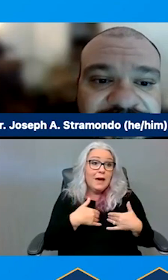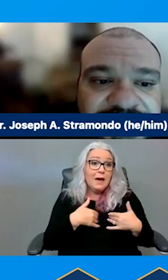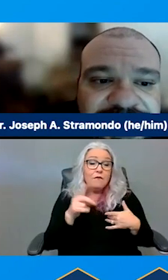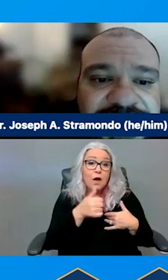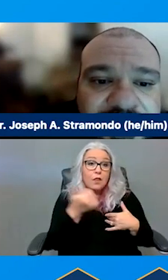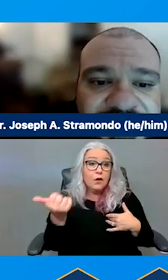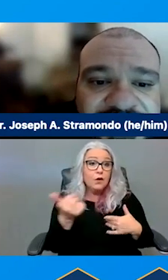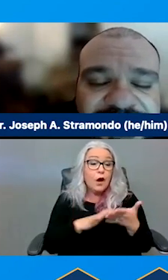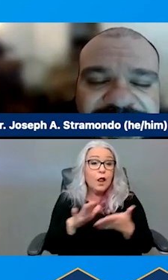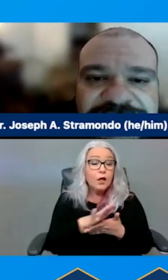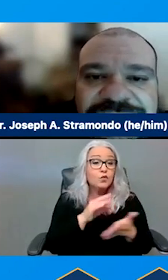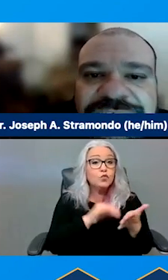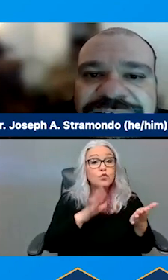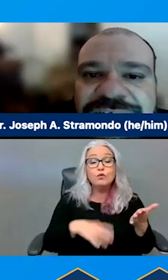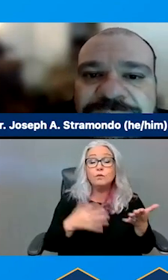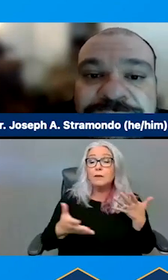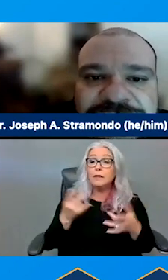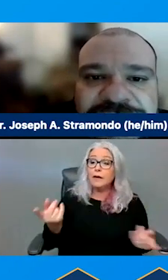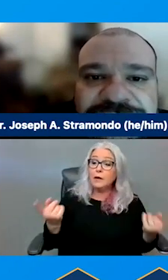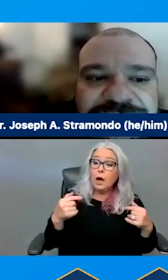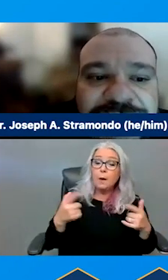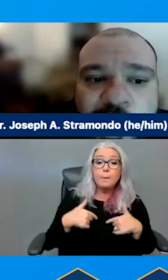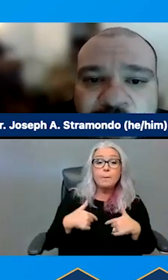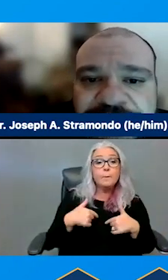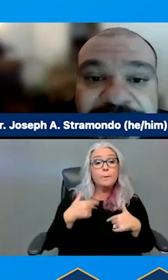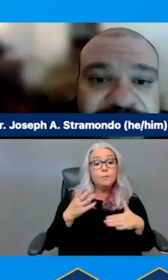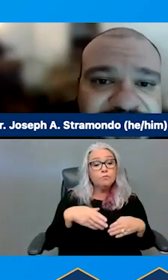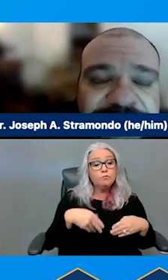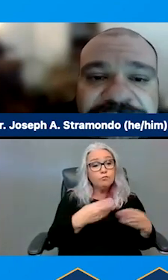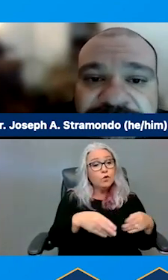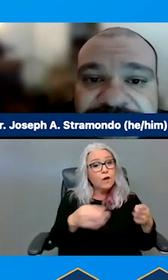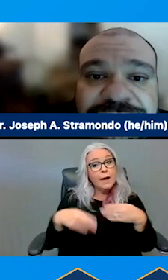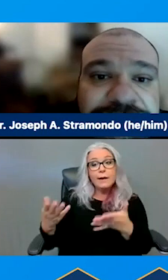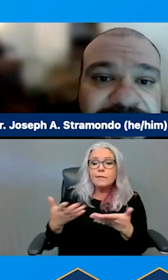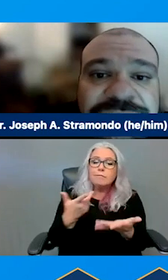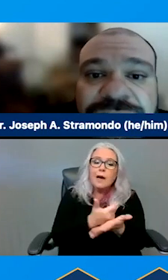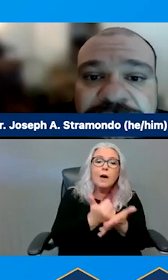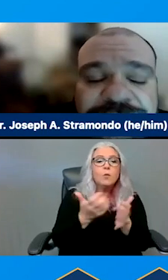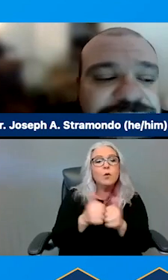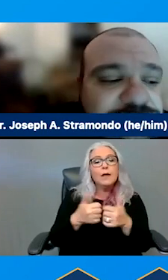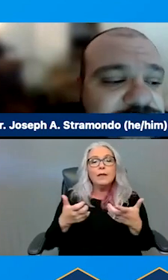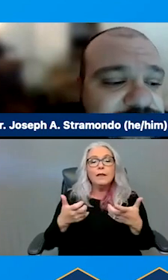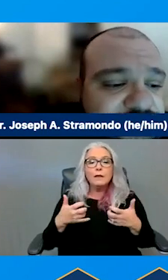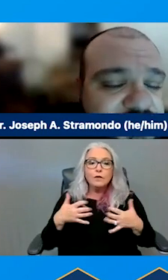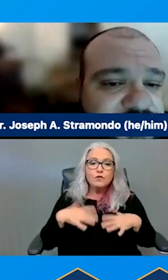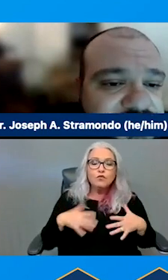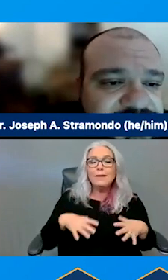personal care attendants. Maybe college students come in and